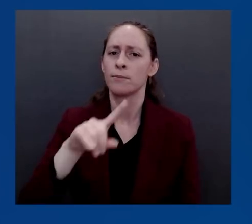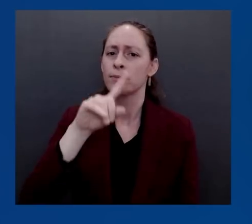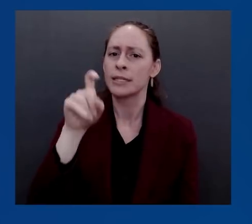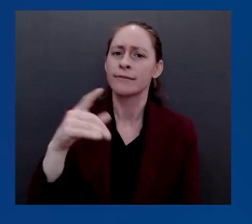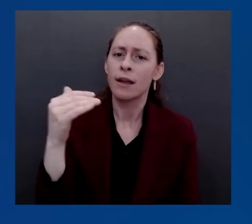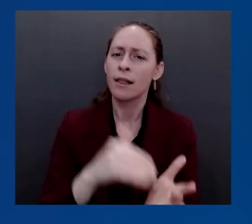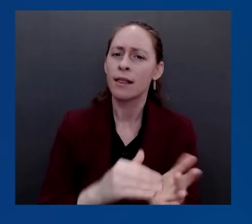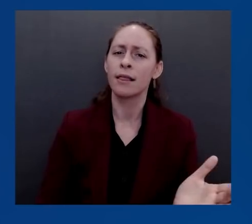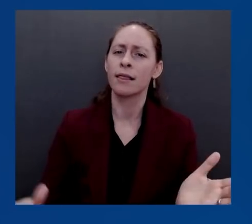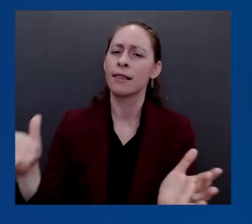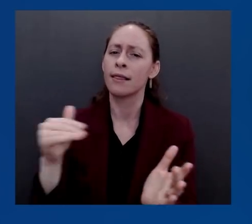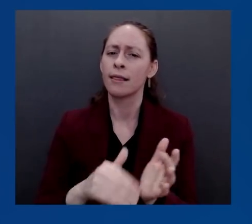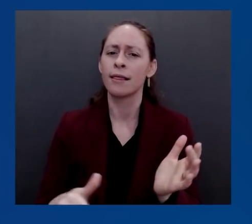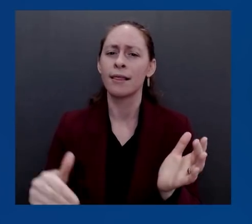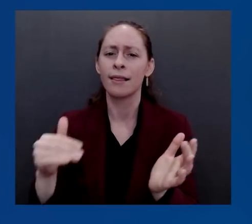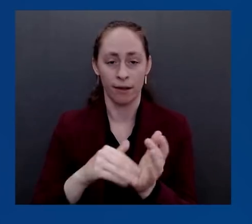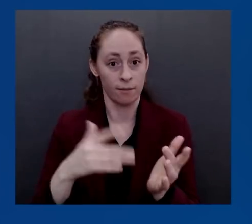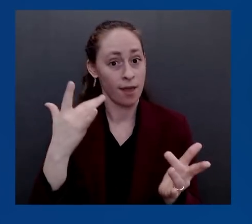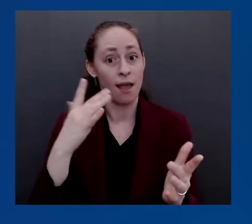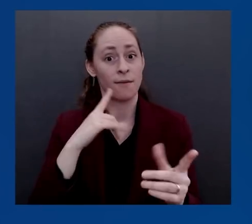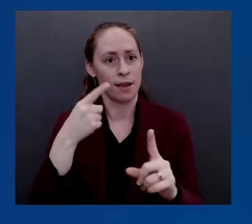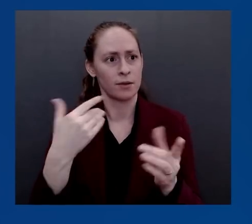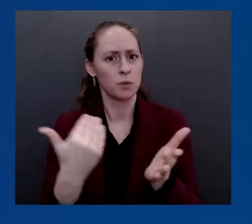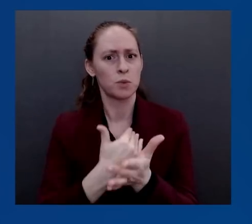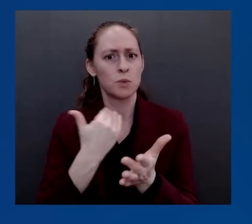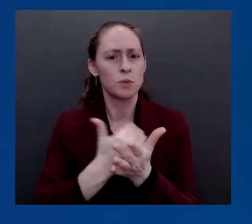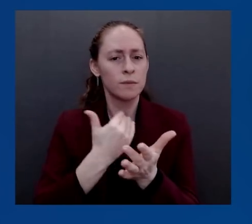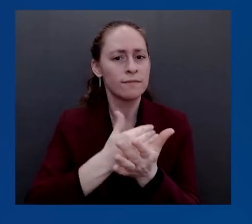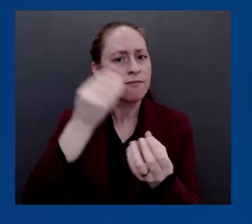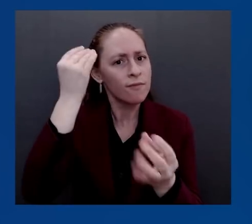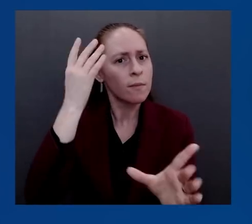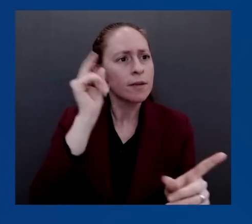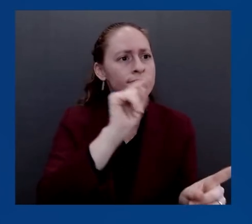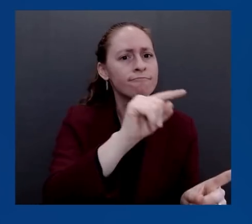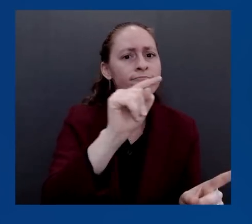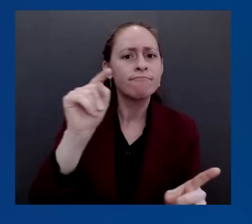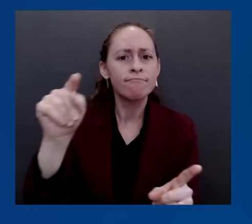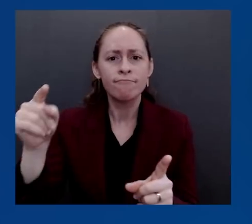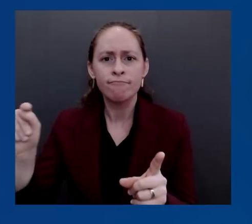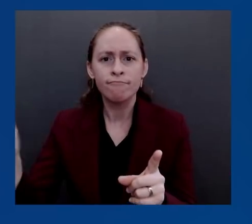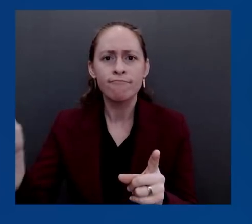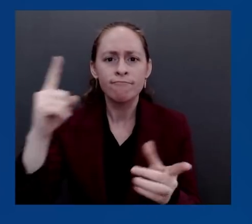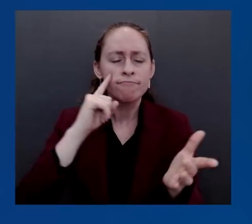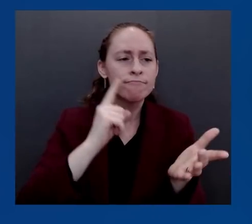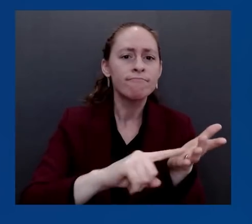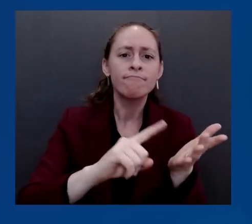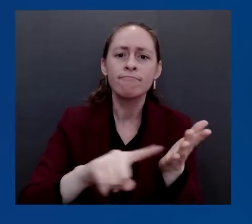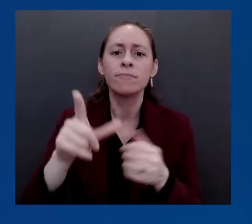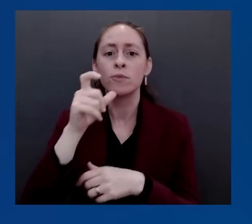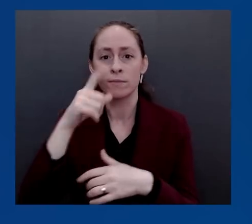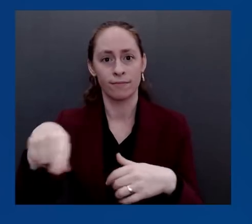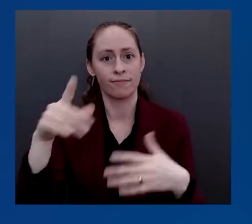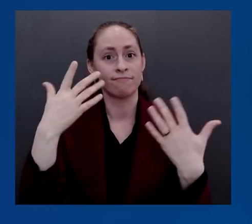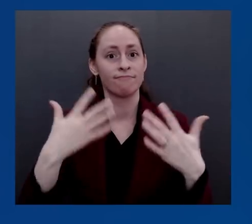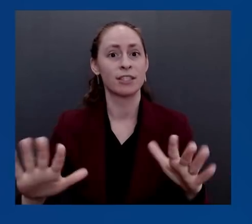following their third shot of an mRNA vaccine, namely their boost. And the question people ask is: